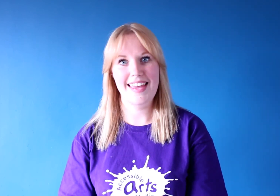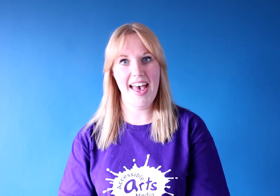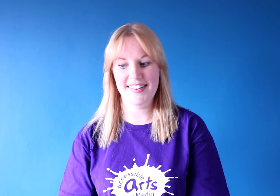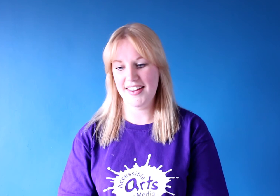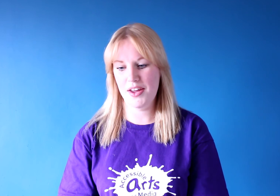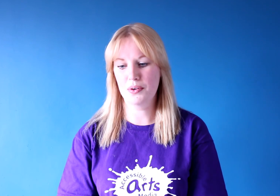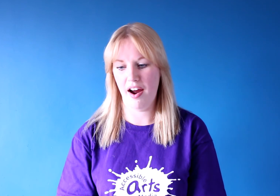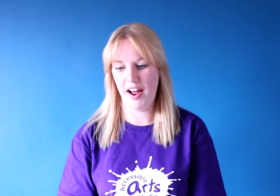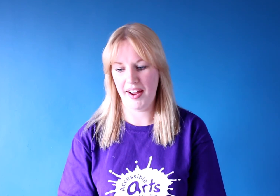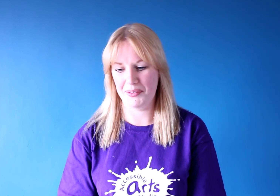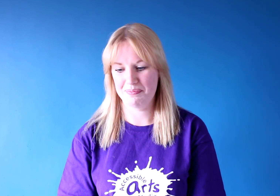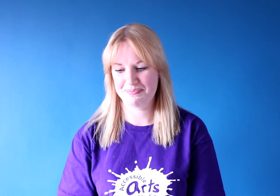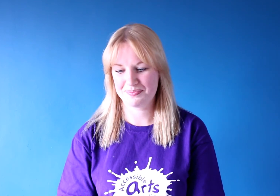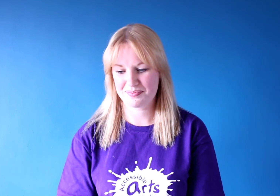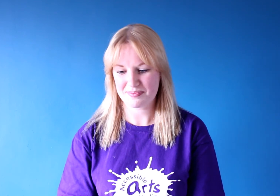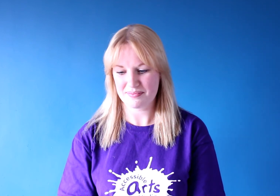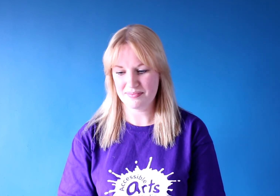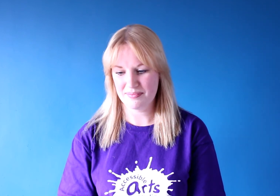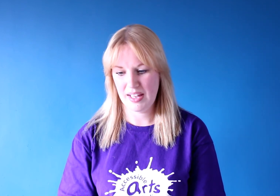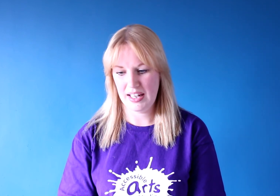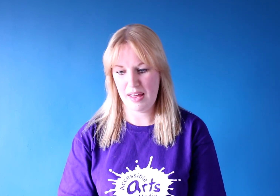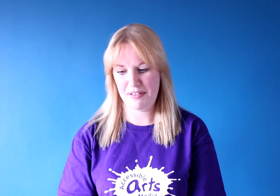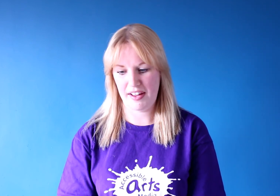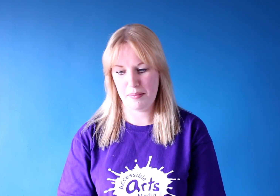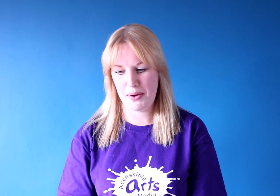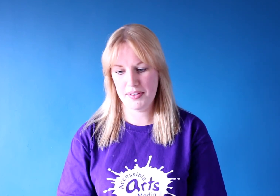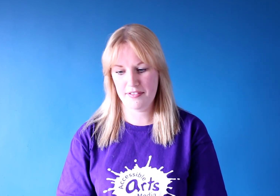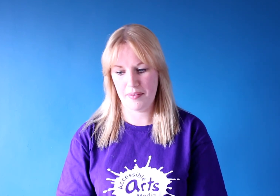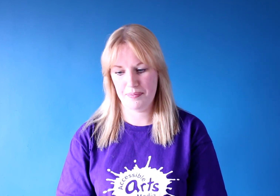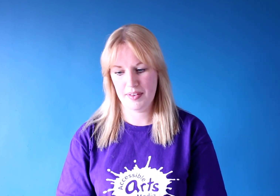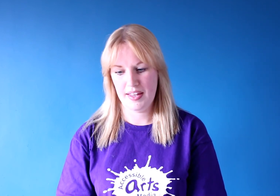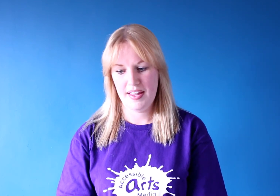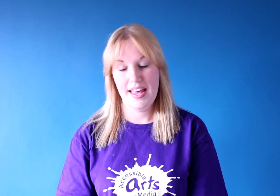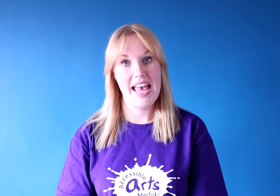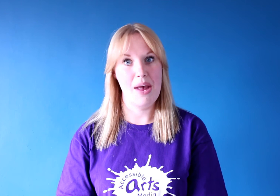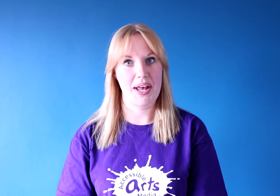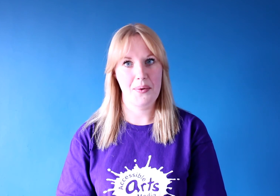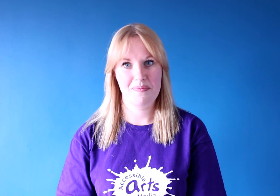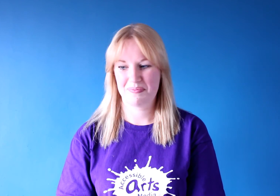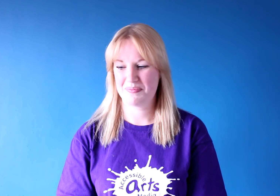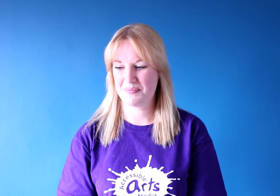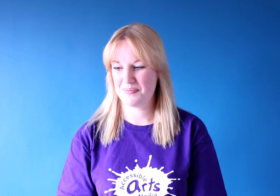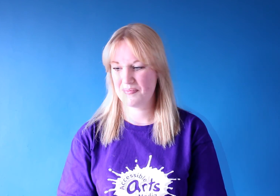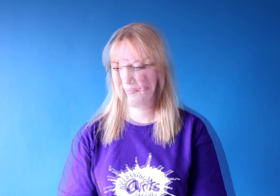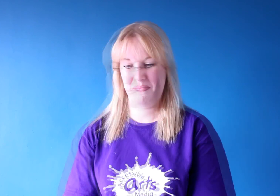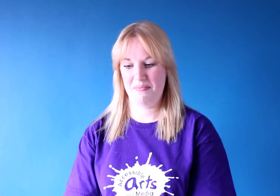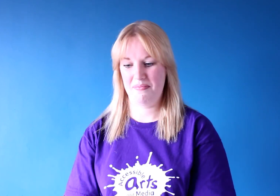Yes I hear you cry. Let me find the music for it. Here we go.